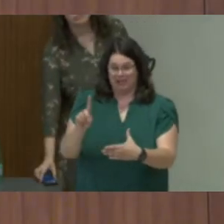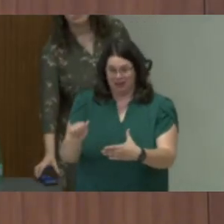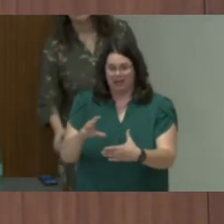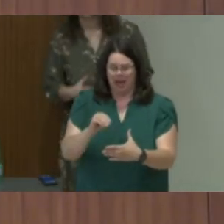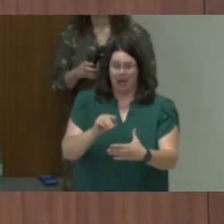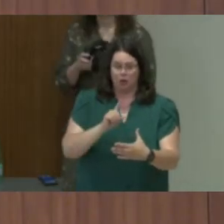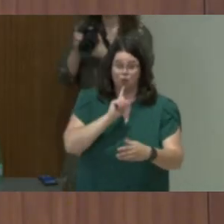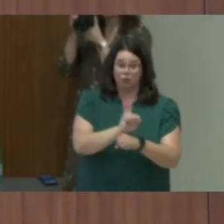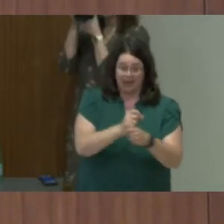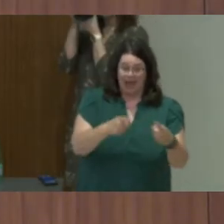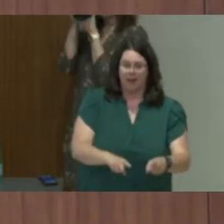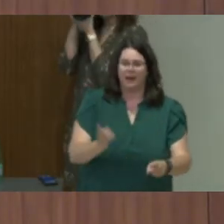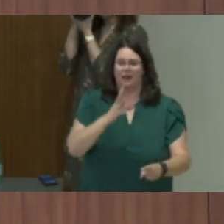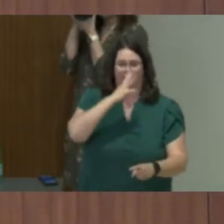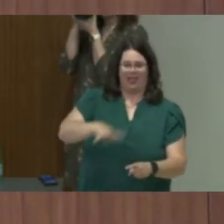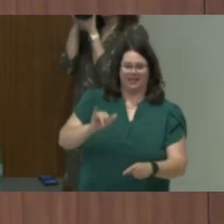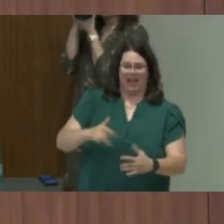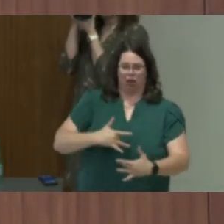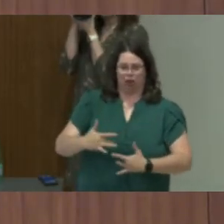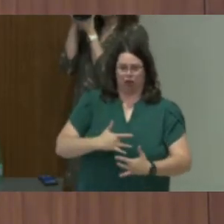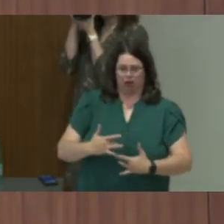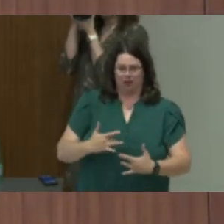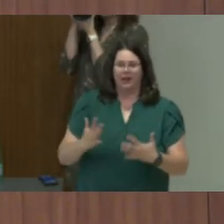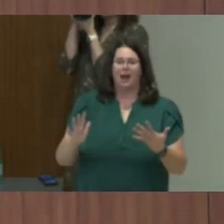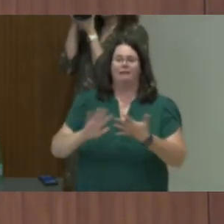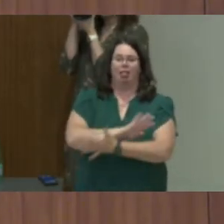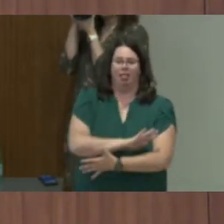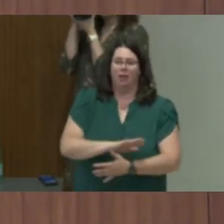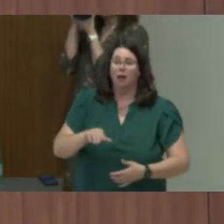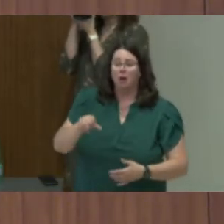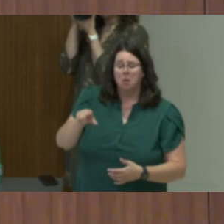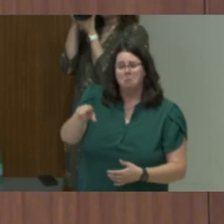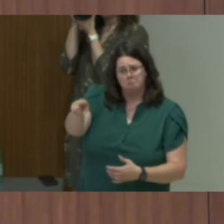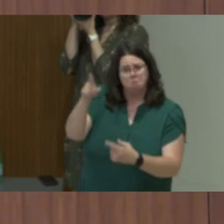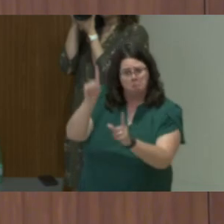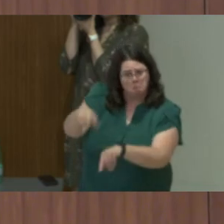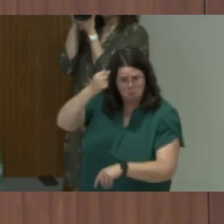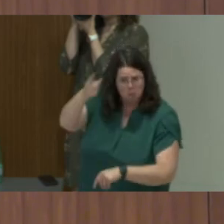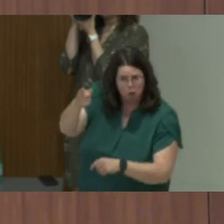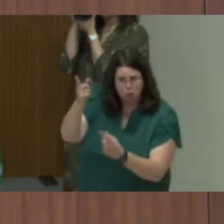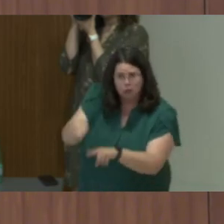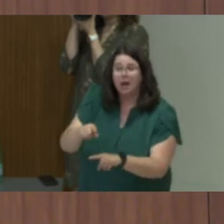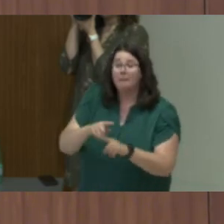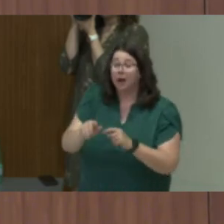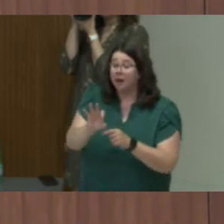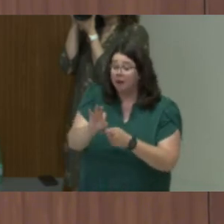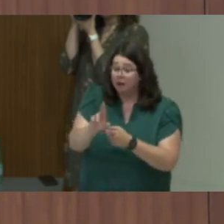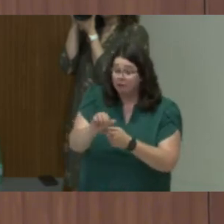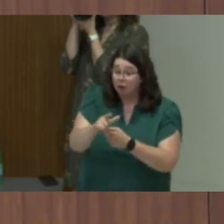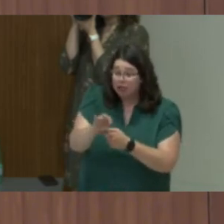But I think that it also requires us to acknowledge that fragility comes in different shapes and sizes.